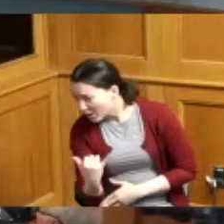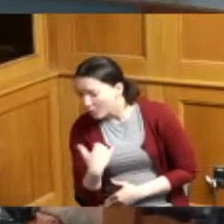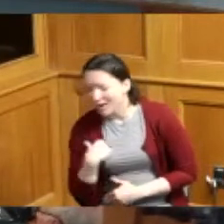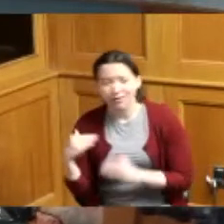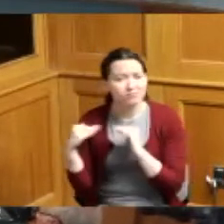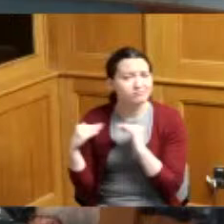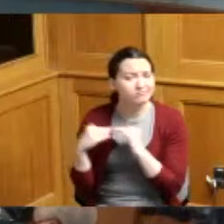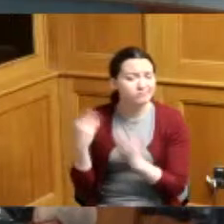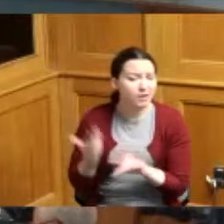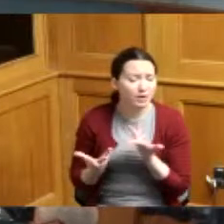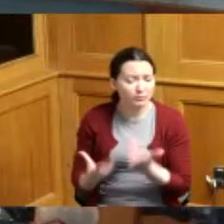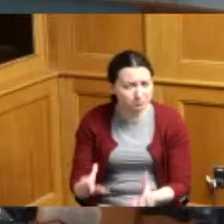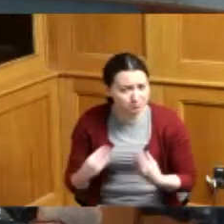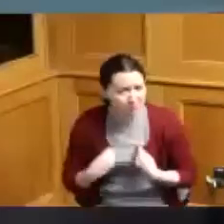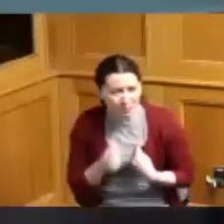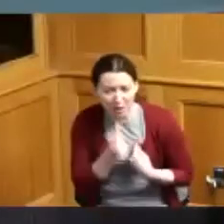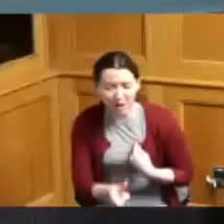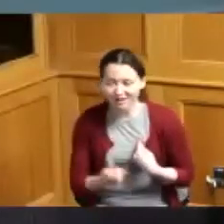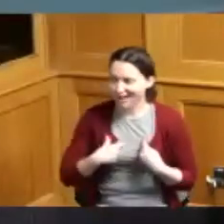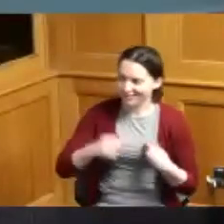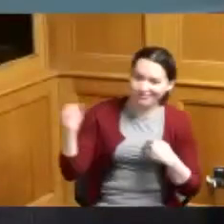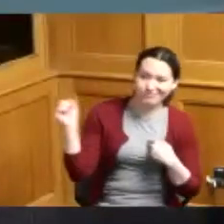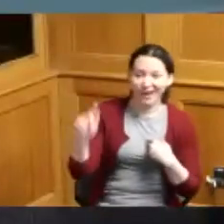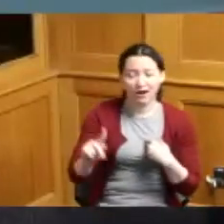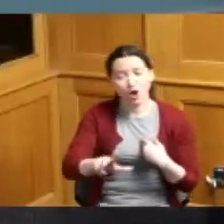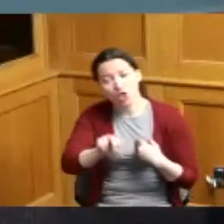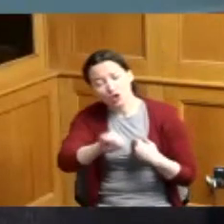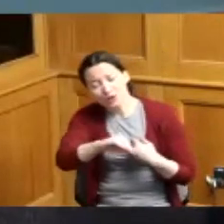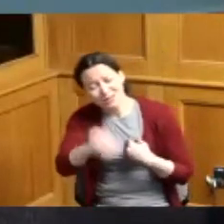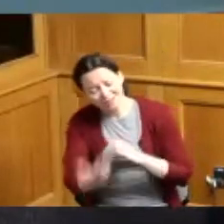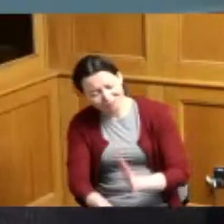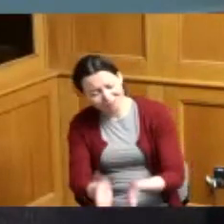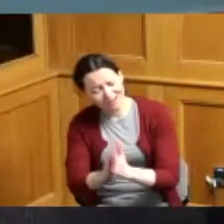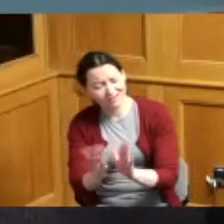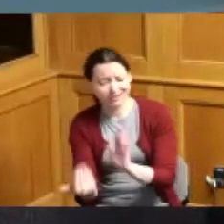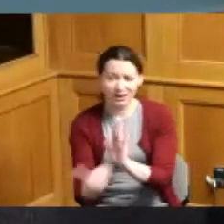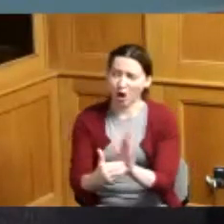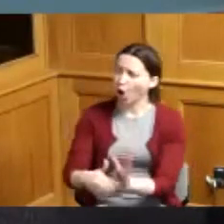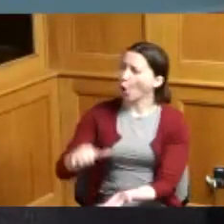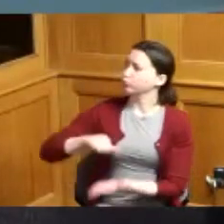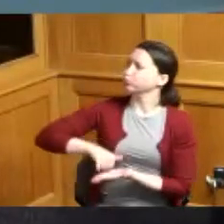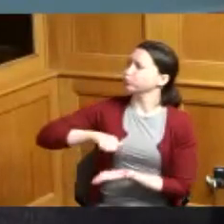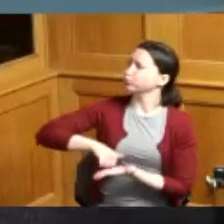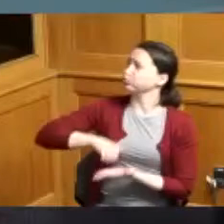may or may not go with it but I'm coming back with the 30 and we can't say when we give back to the